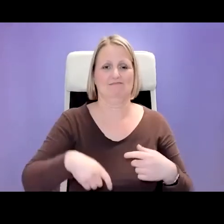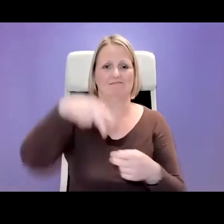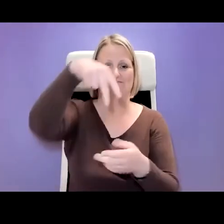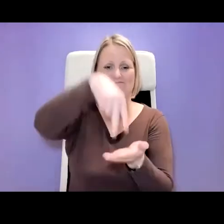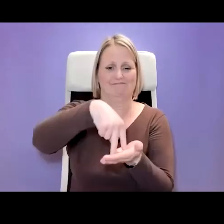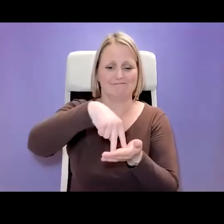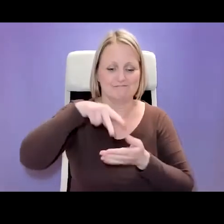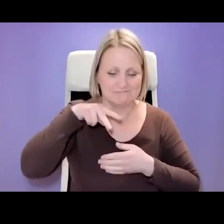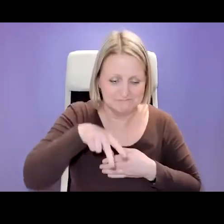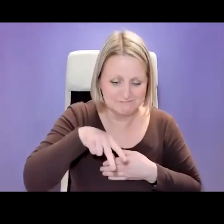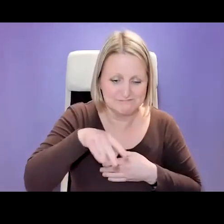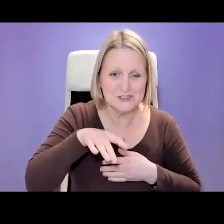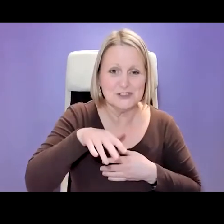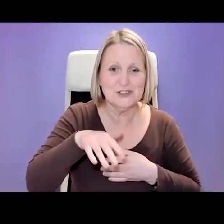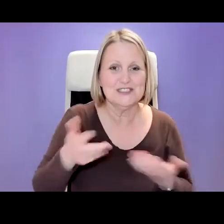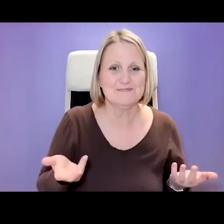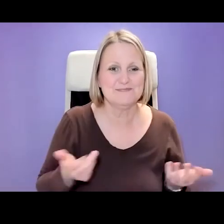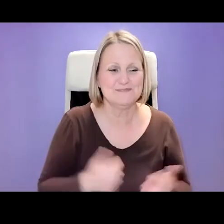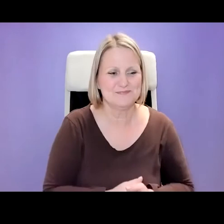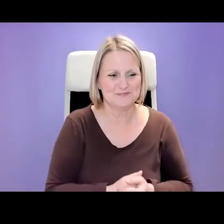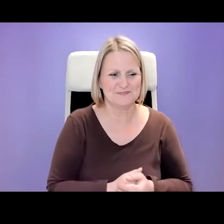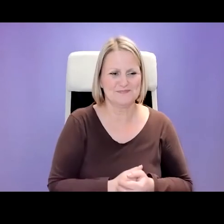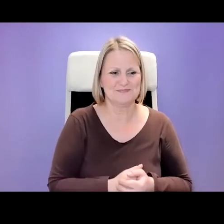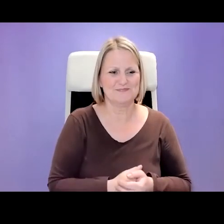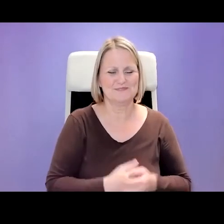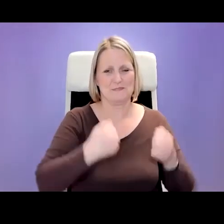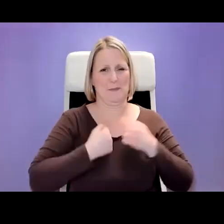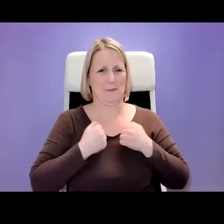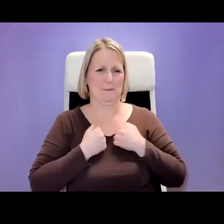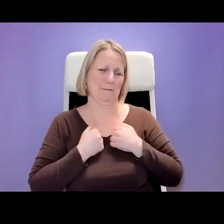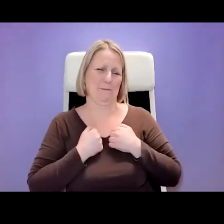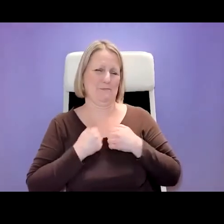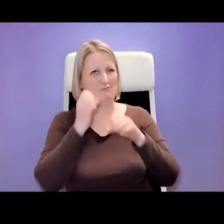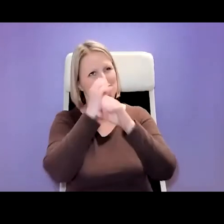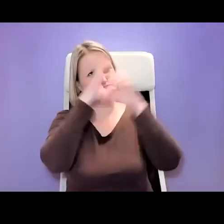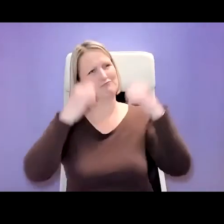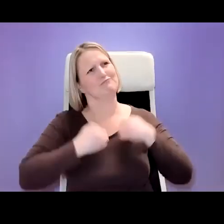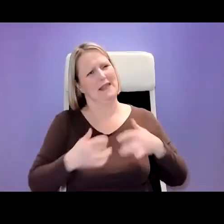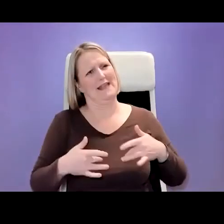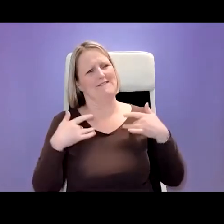Speaking for myself, one aspect of the Spirit's gifts through Adam is to liberate the congregation from any pretension